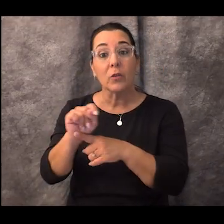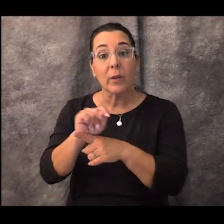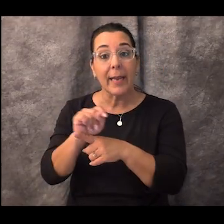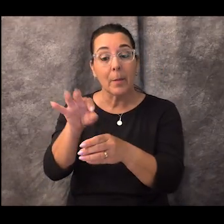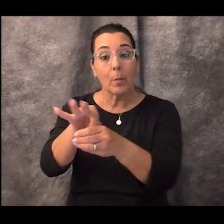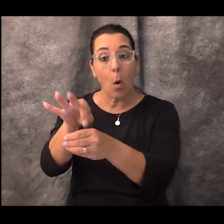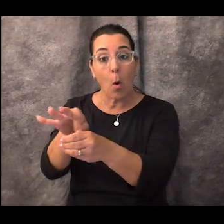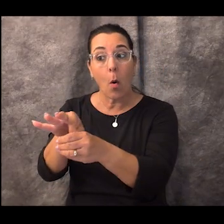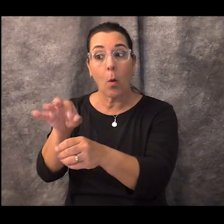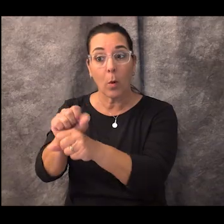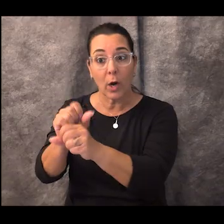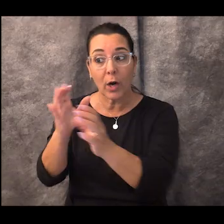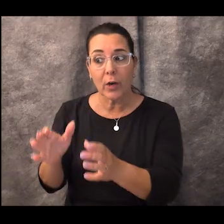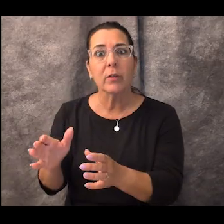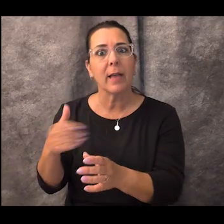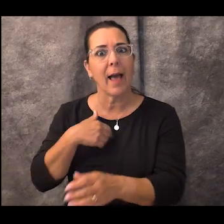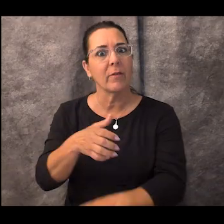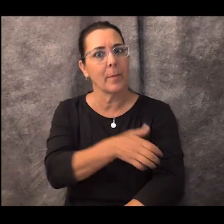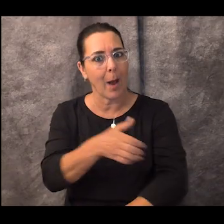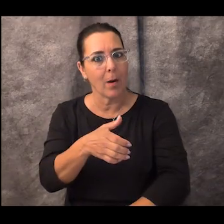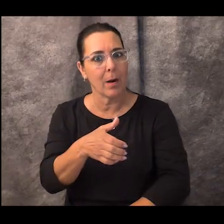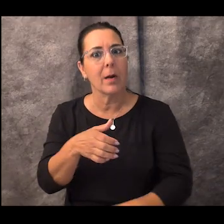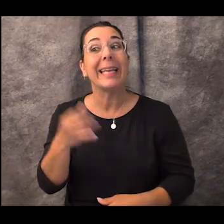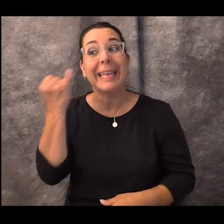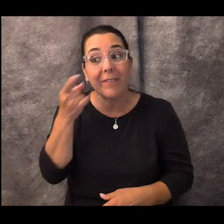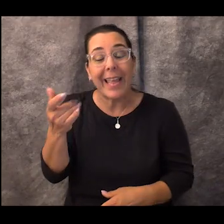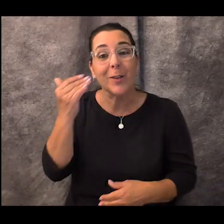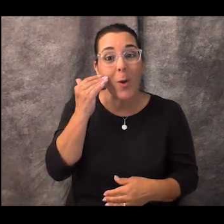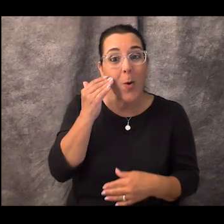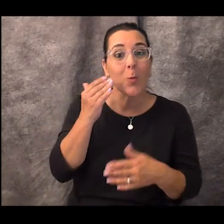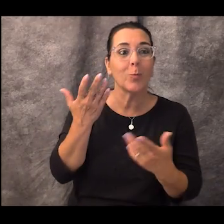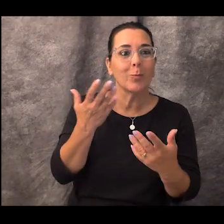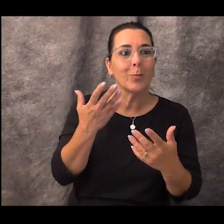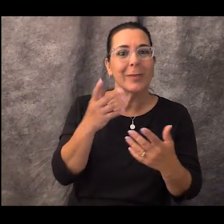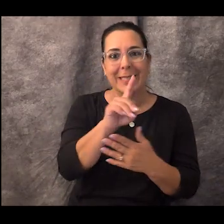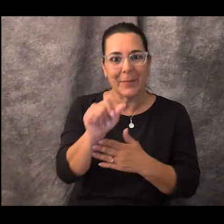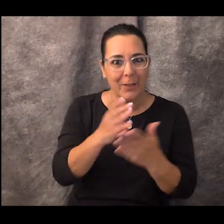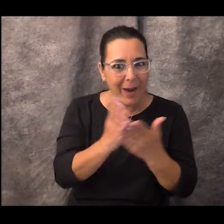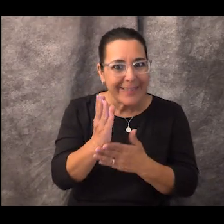because they know the rights of people with disabilities and they know what accommodations are entitled to, and they respect it. But sometimes you have people